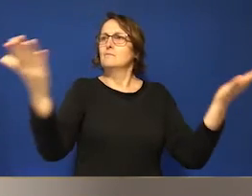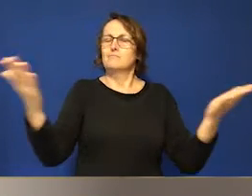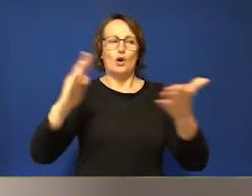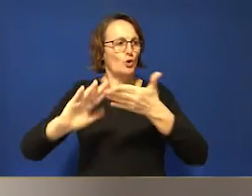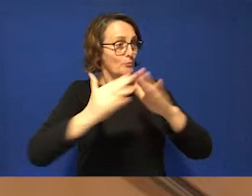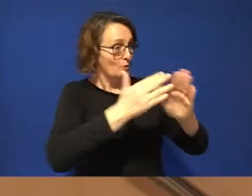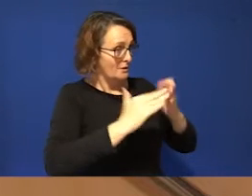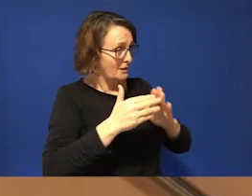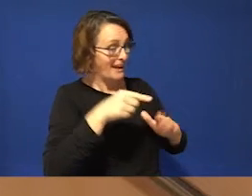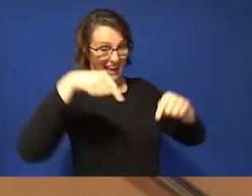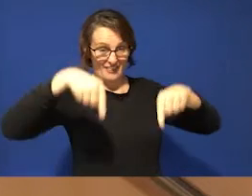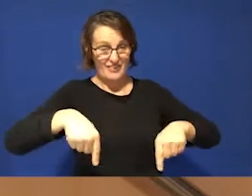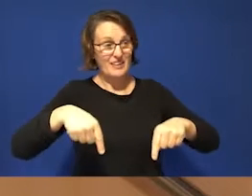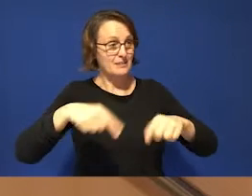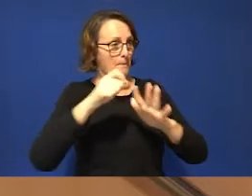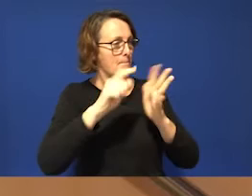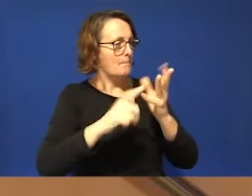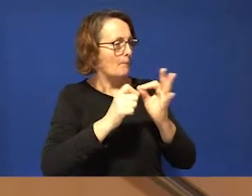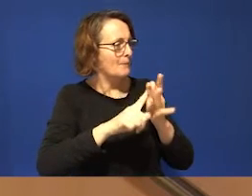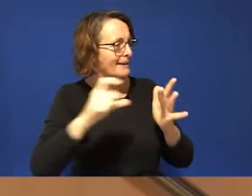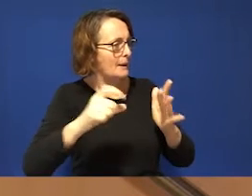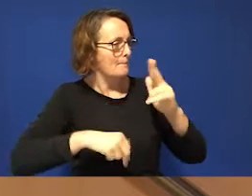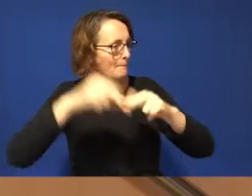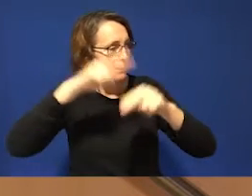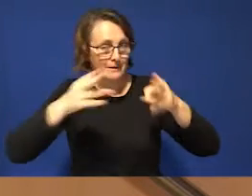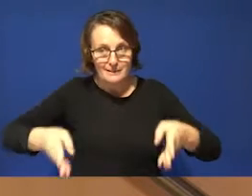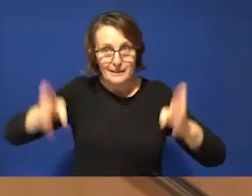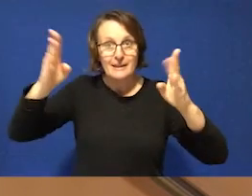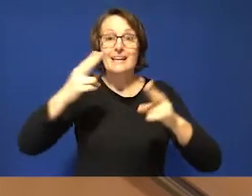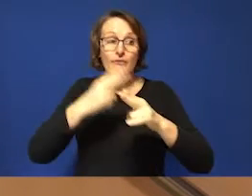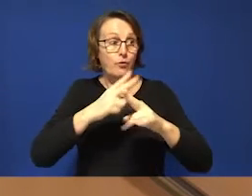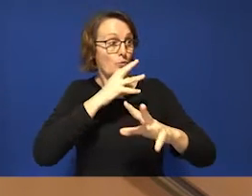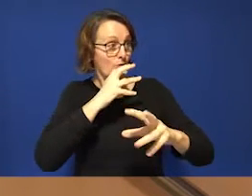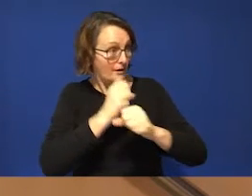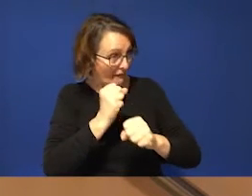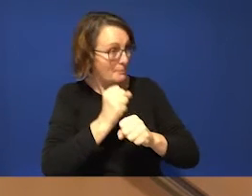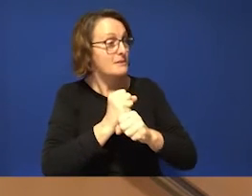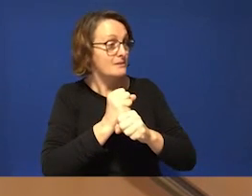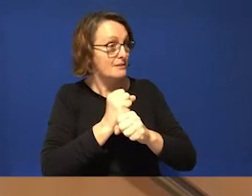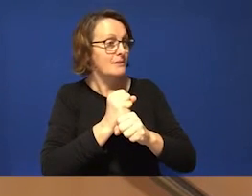And this is a very particular type of public realm building in that it's in and of the public realm,